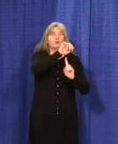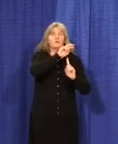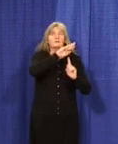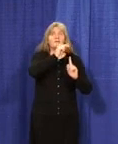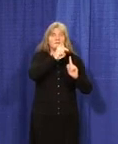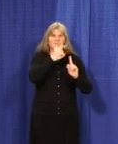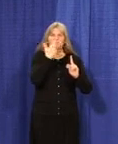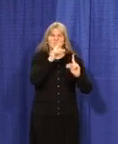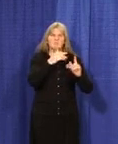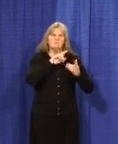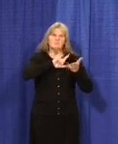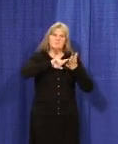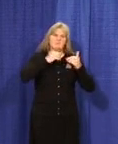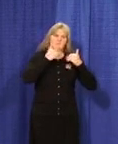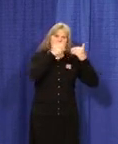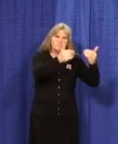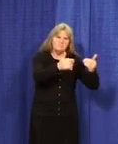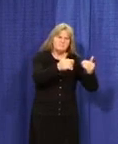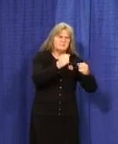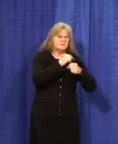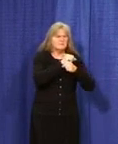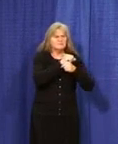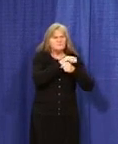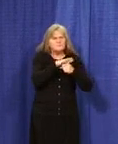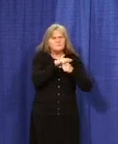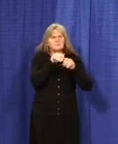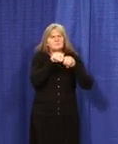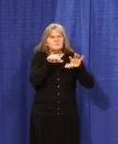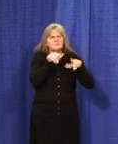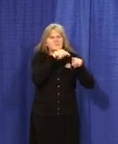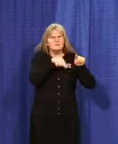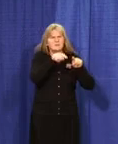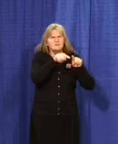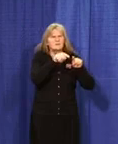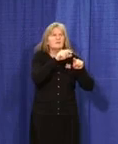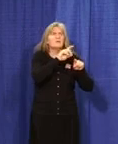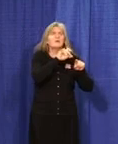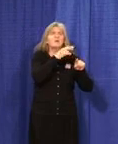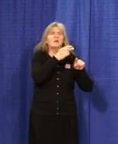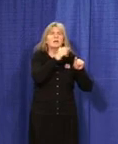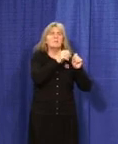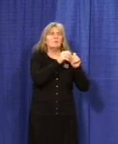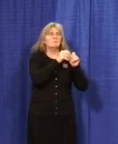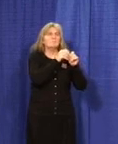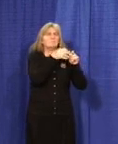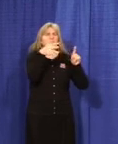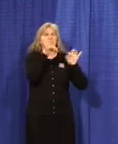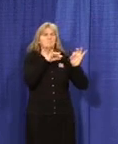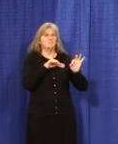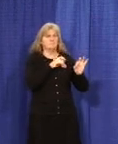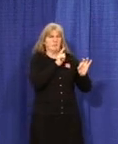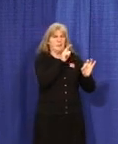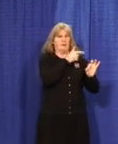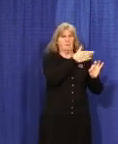of the cluster continues to be investigated. Doctor Hanley will share more on this new cluster information in a moment.